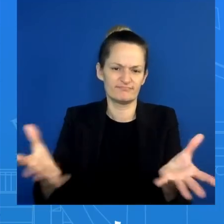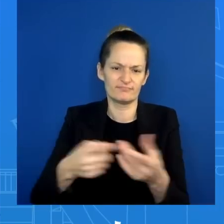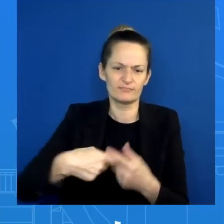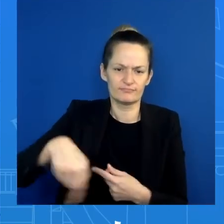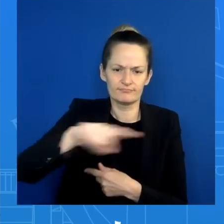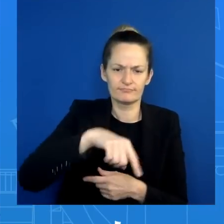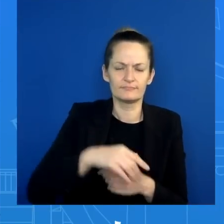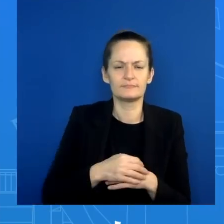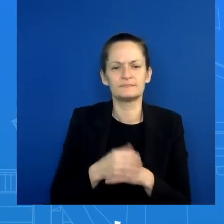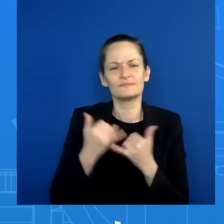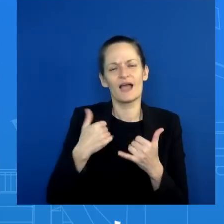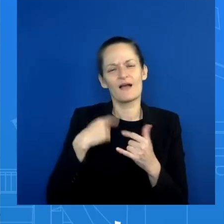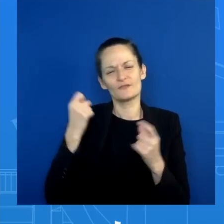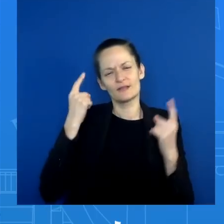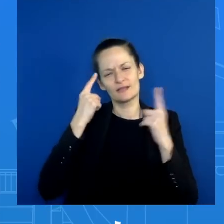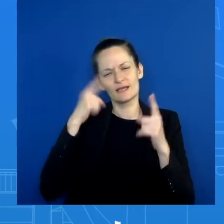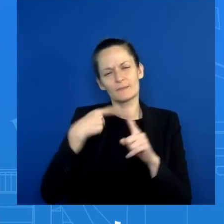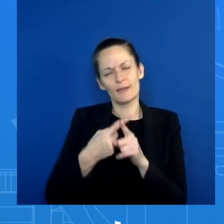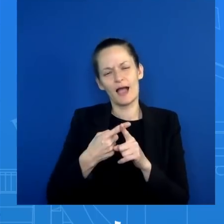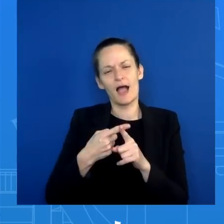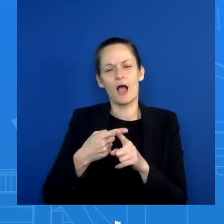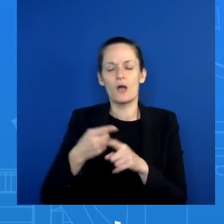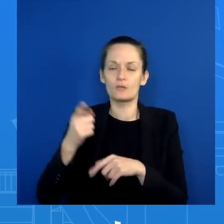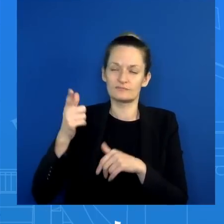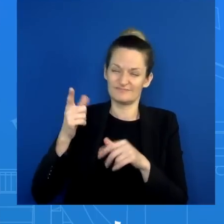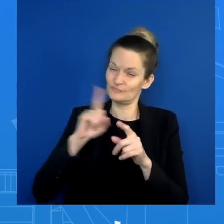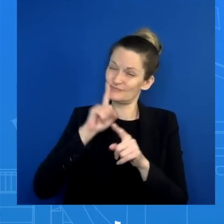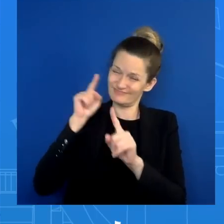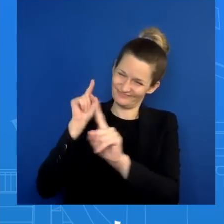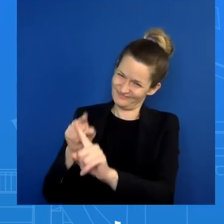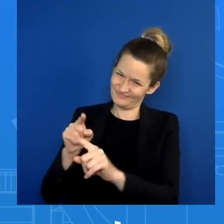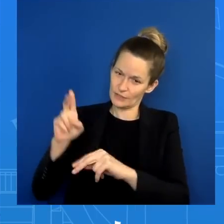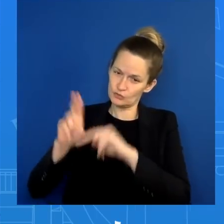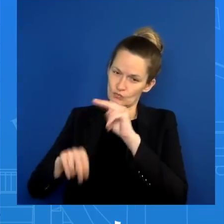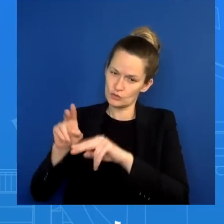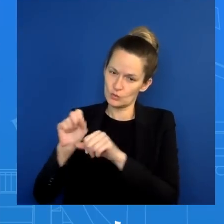in particular who is making 38,000 a year